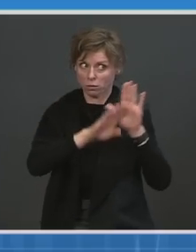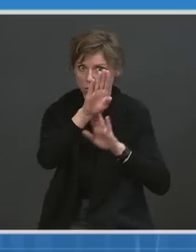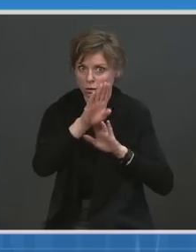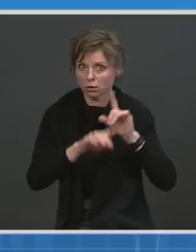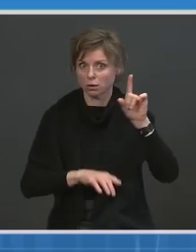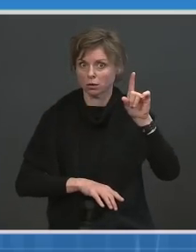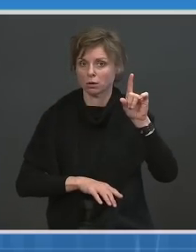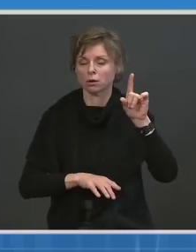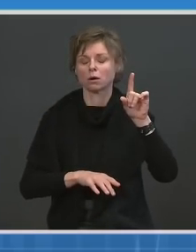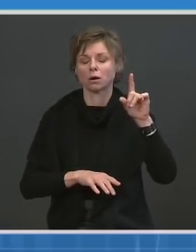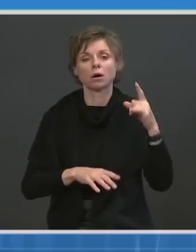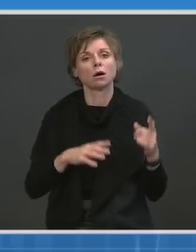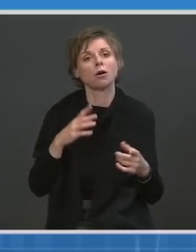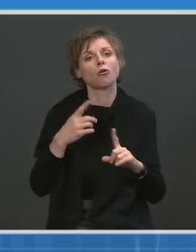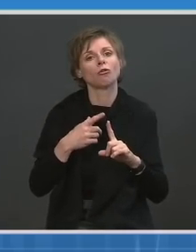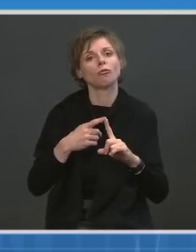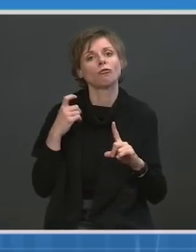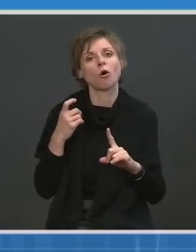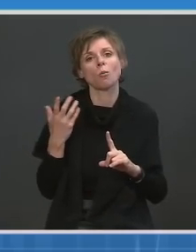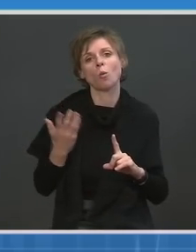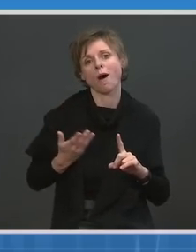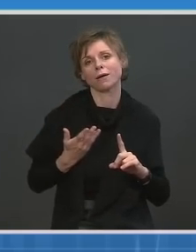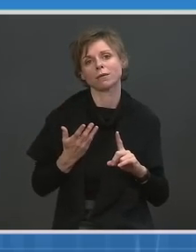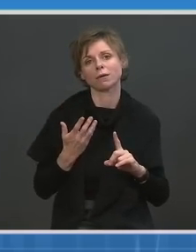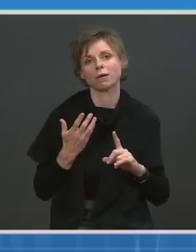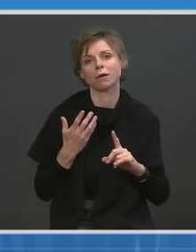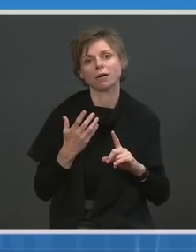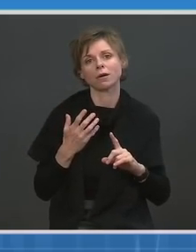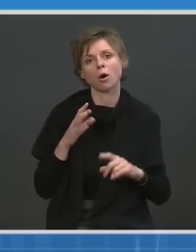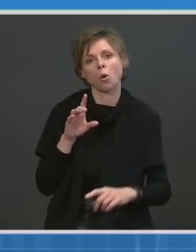is directly related to the variant 117.